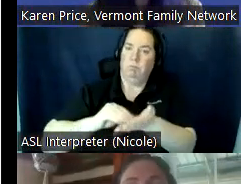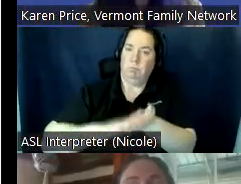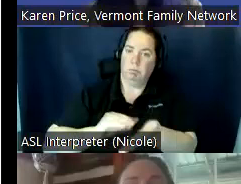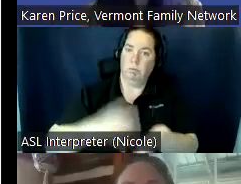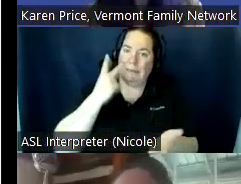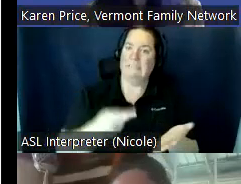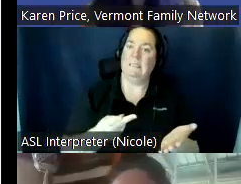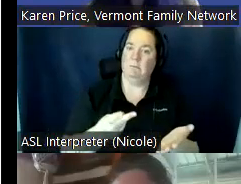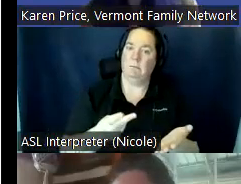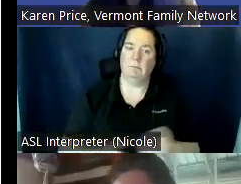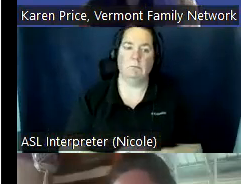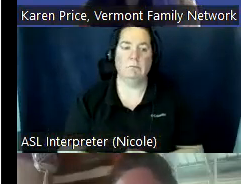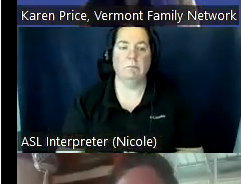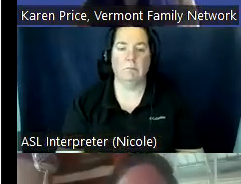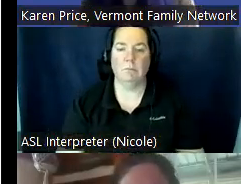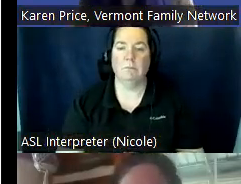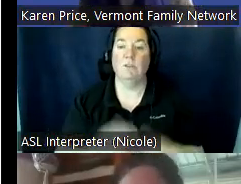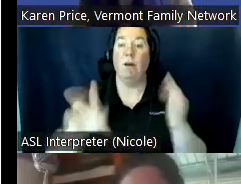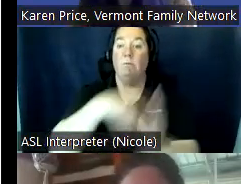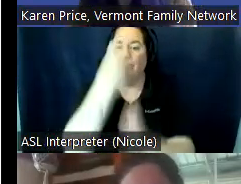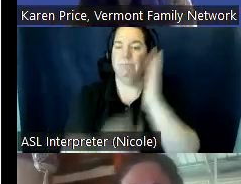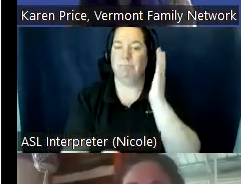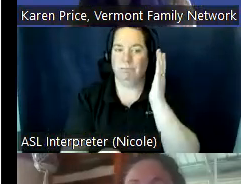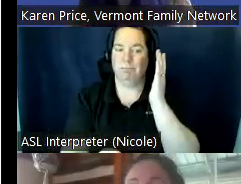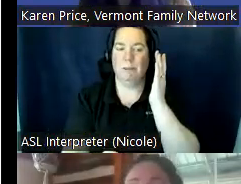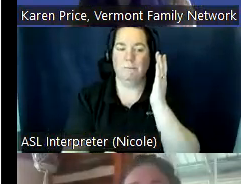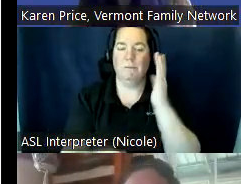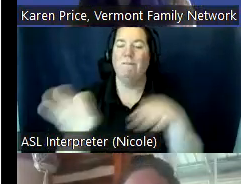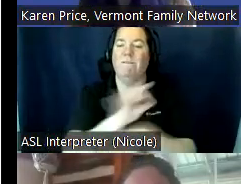We're going to take a dive into functional skills on the next slide. But just for reference,